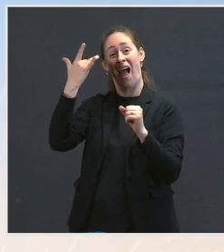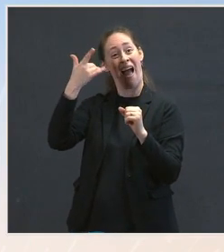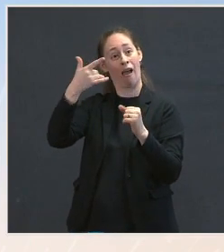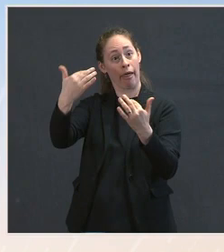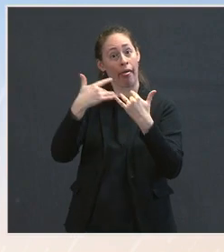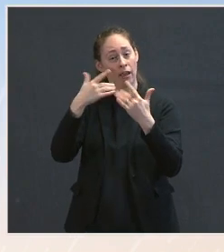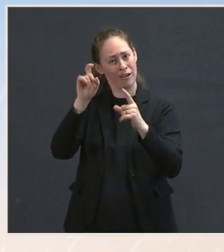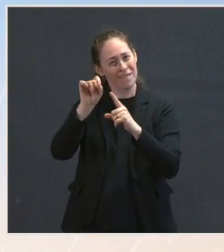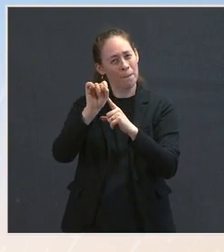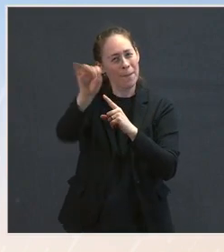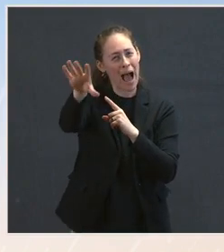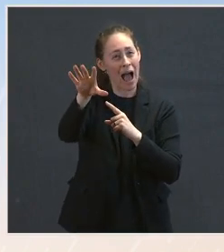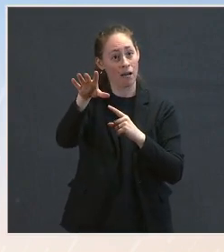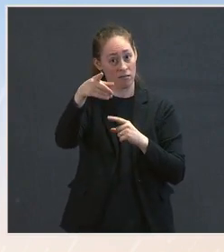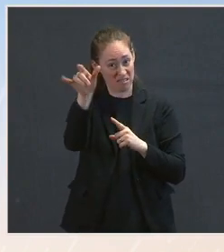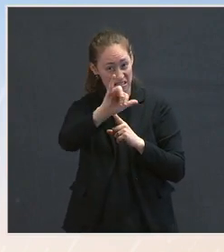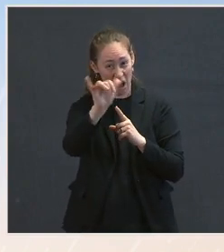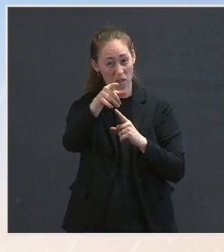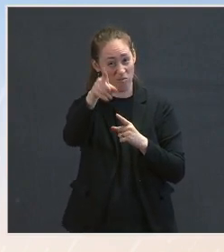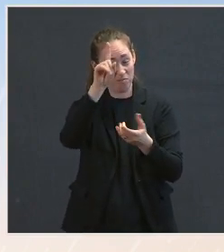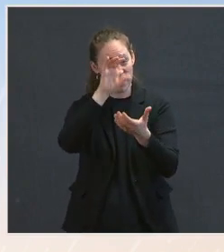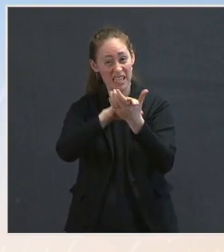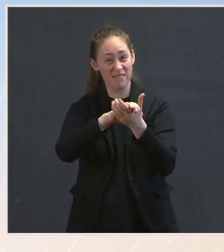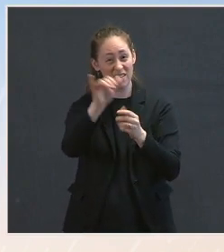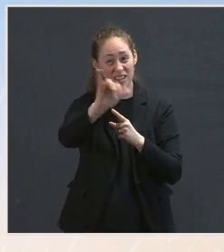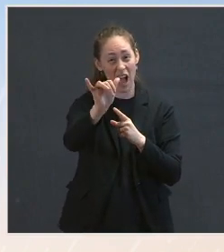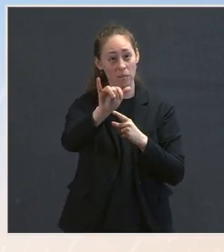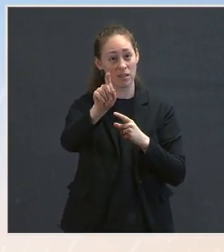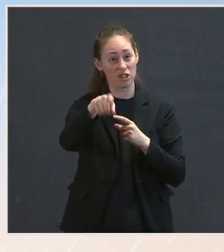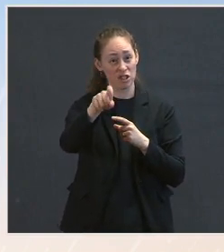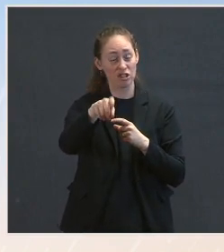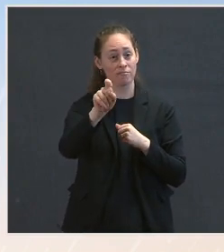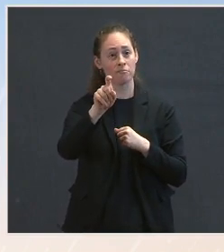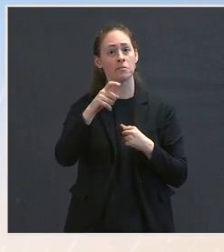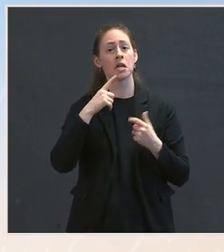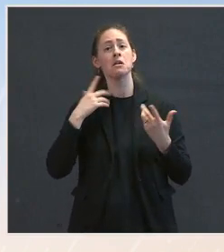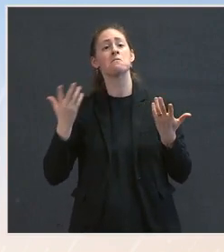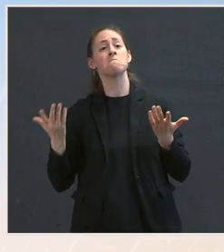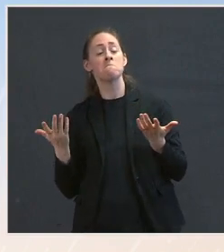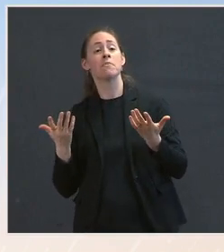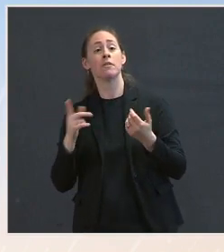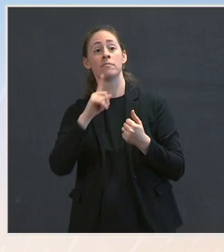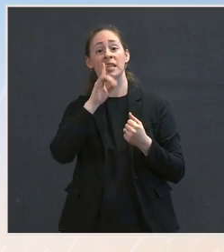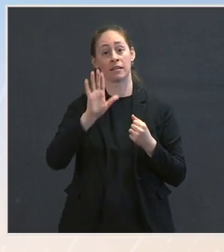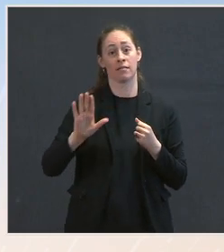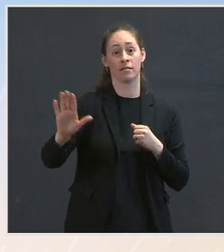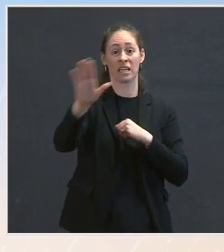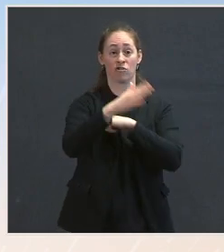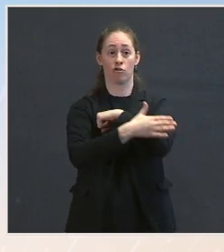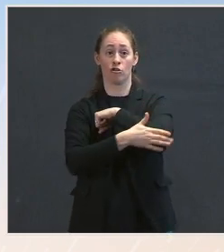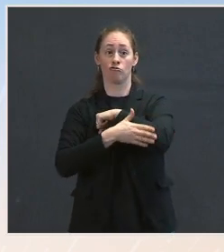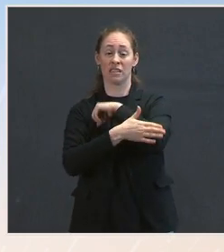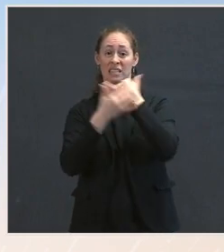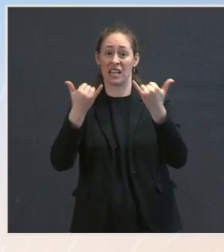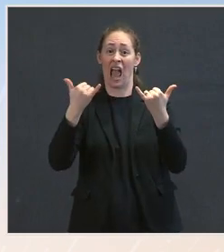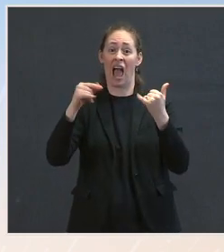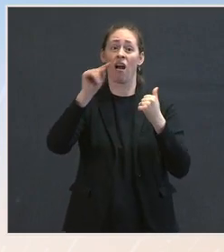Ms. Psaki: Well, I think there's a couple reasons. One, there's conditions that are in these countries that we have not done enough to help improve.